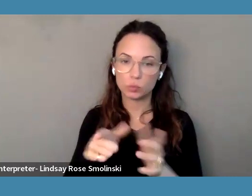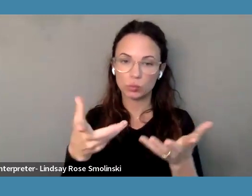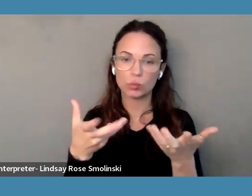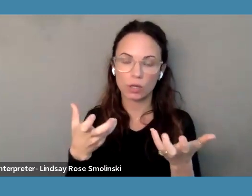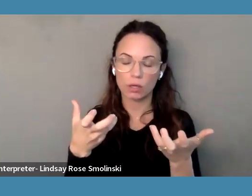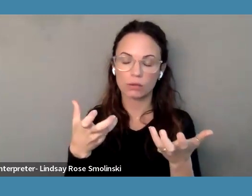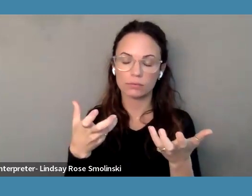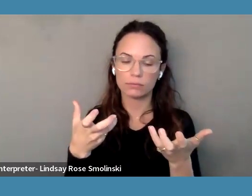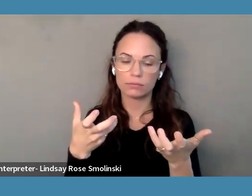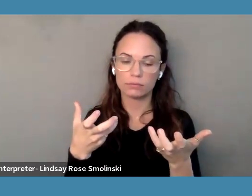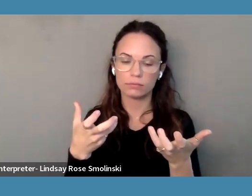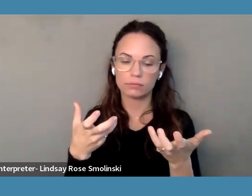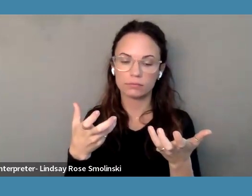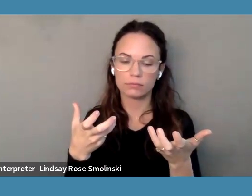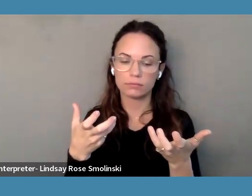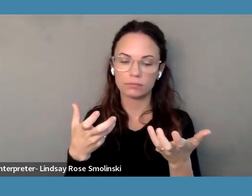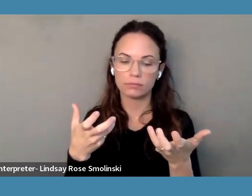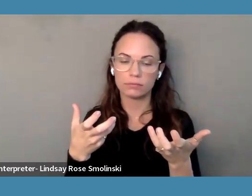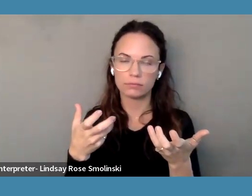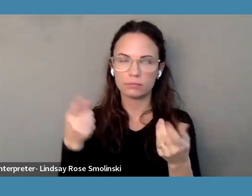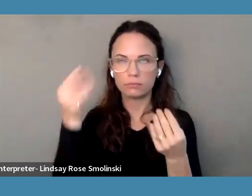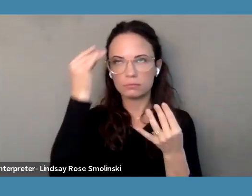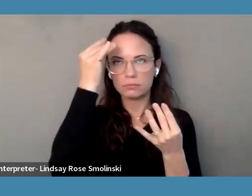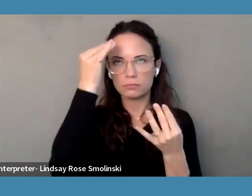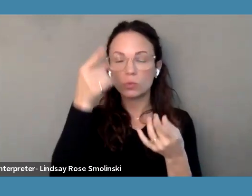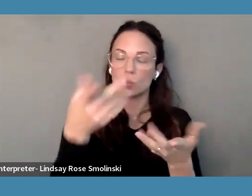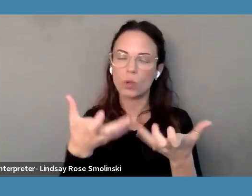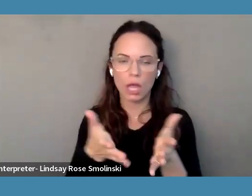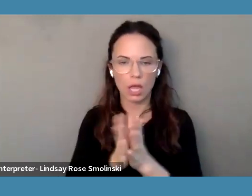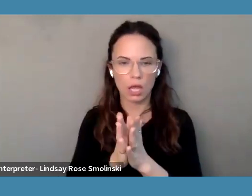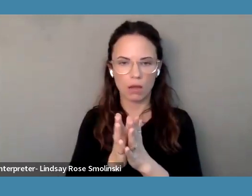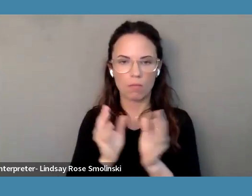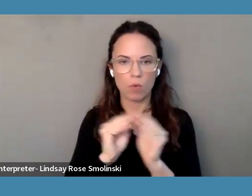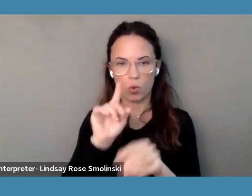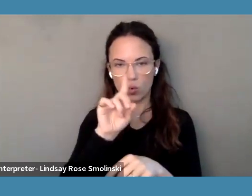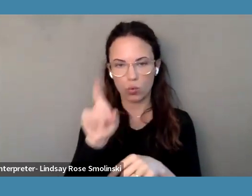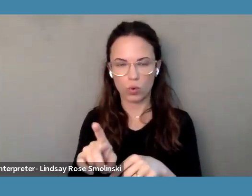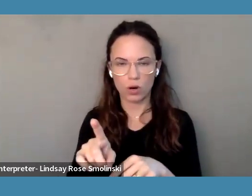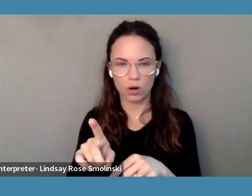you want to ask additional questions beyond the scope of direct